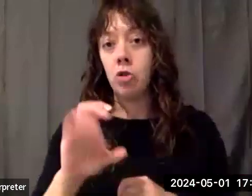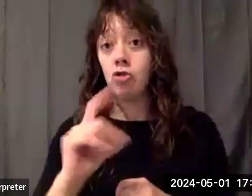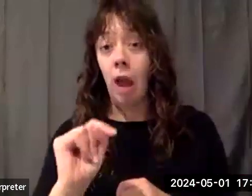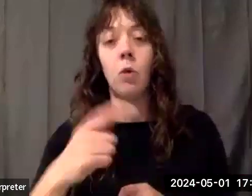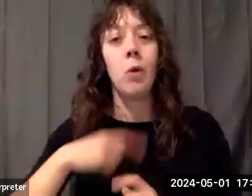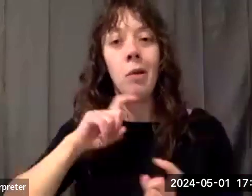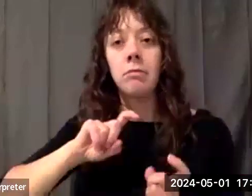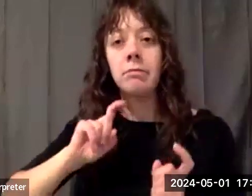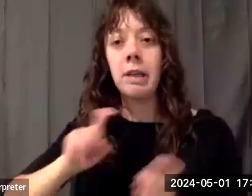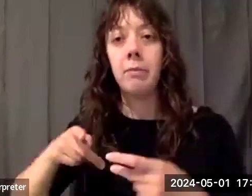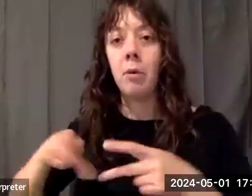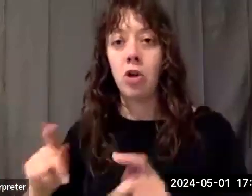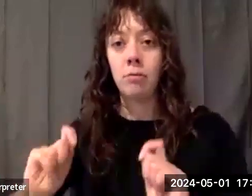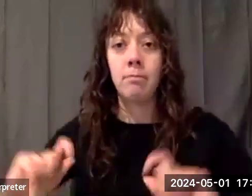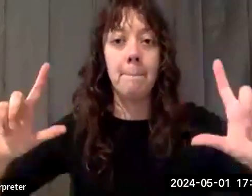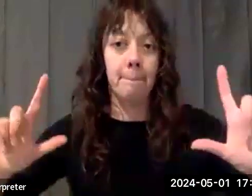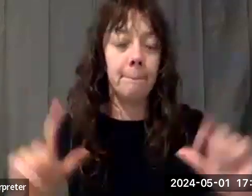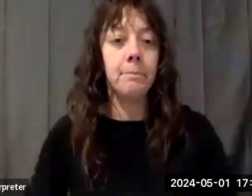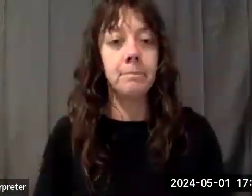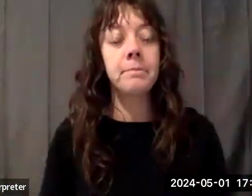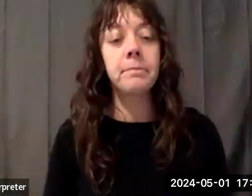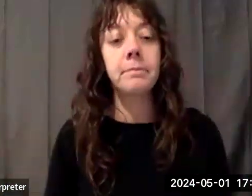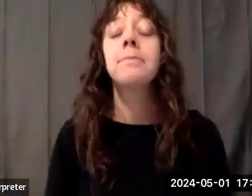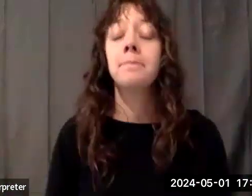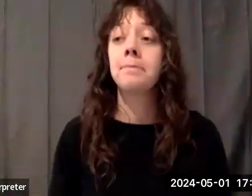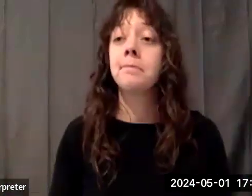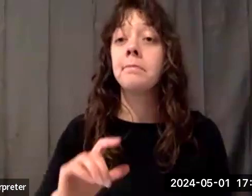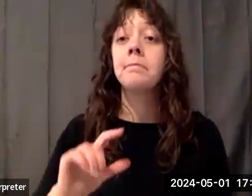And Zach, if you wanna start queuing up your presentation, I'll just continue with a brief note here.